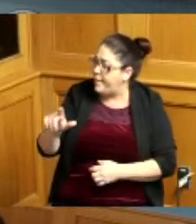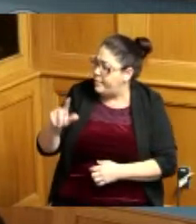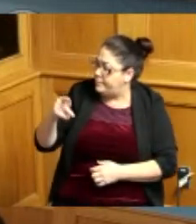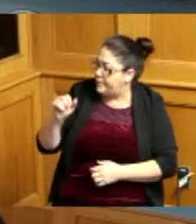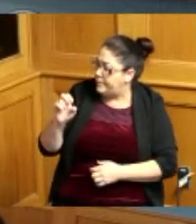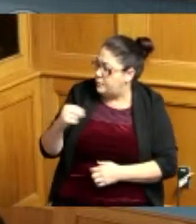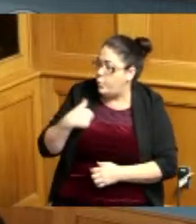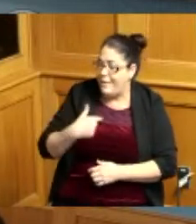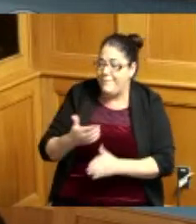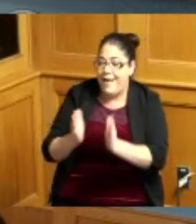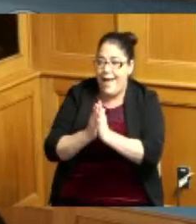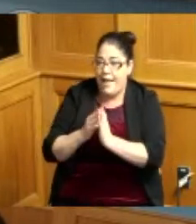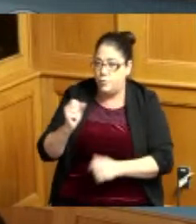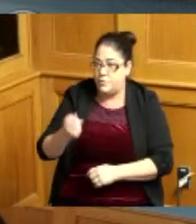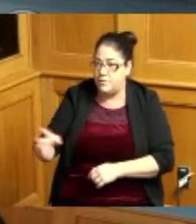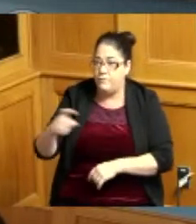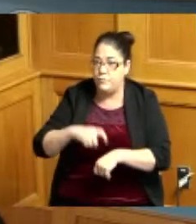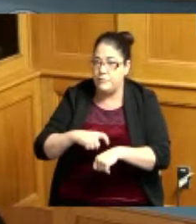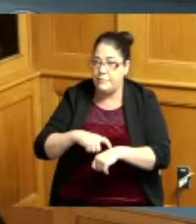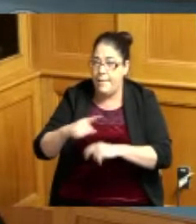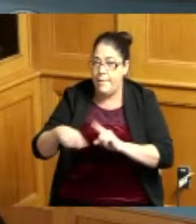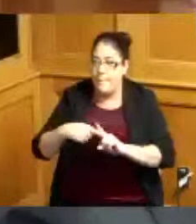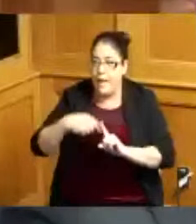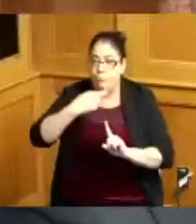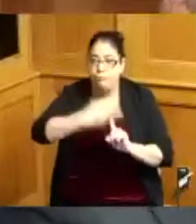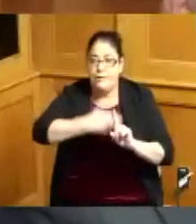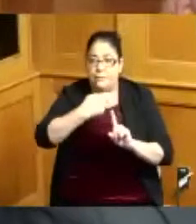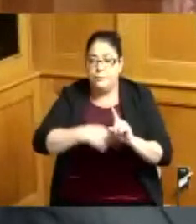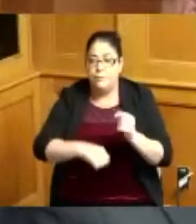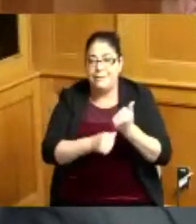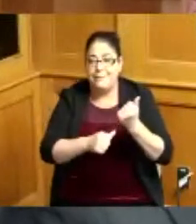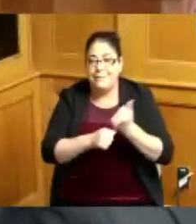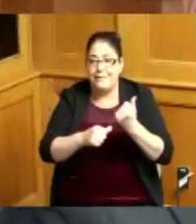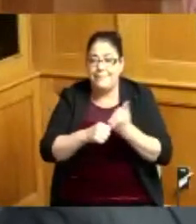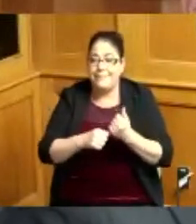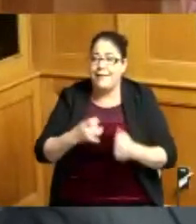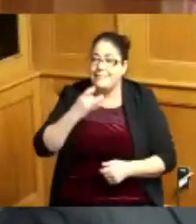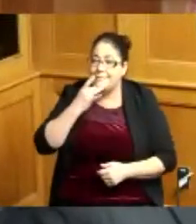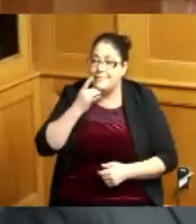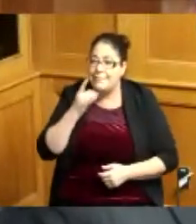about the rental assistance and utility assistance mortgage assistance and how the program is going